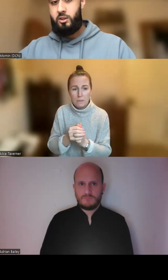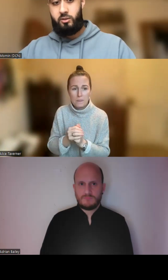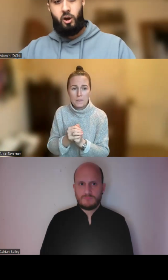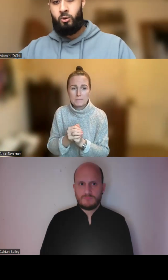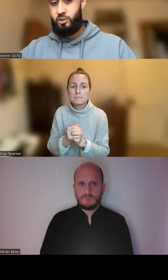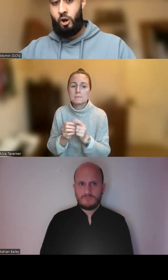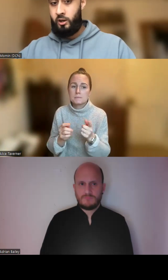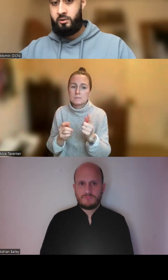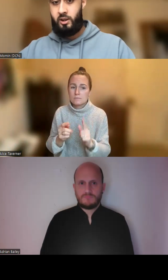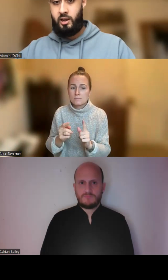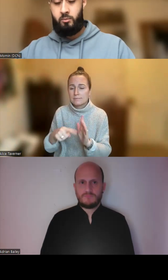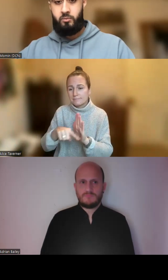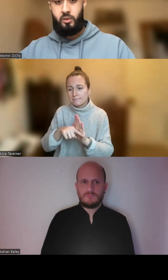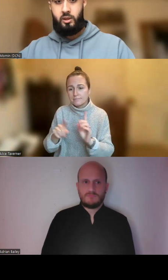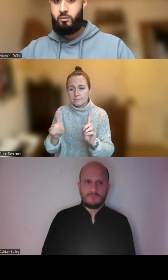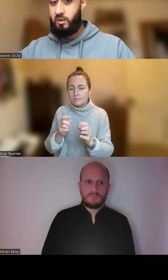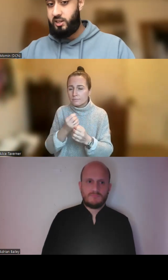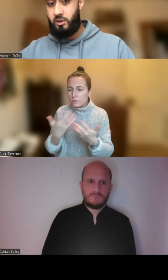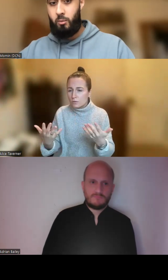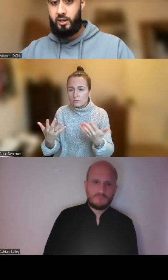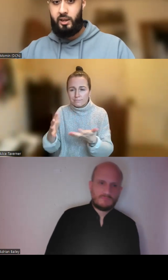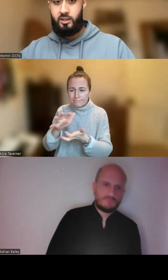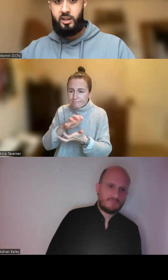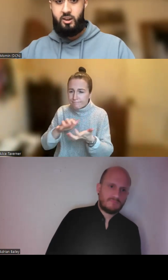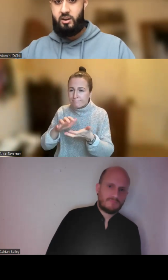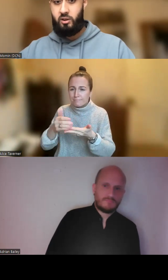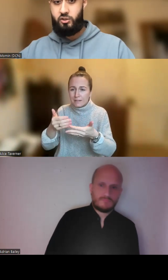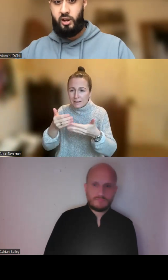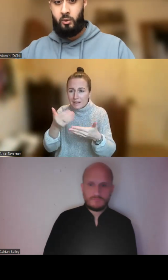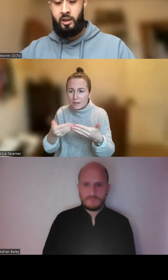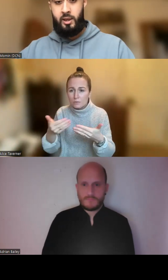You've got loads of jargon and sometimes it can be complicated to get your head around straight away.